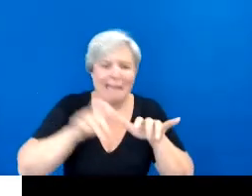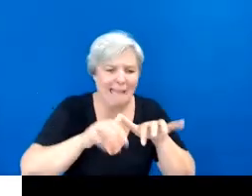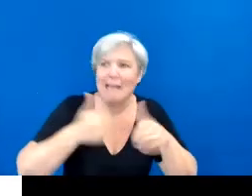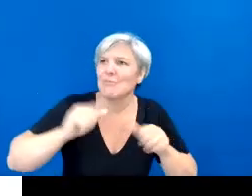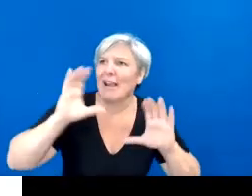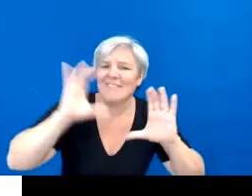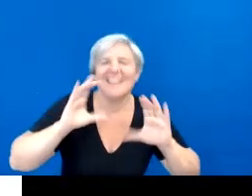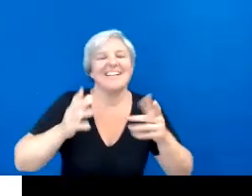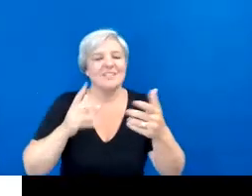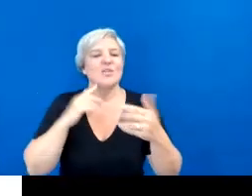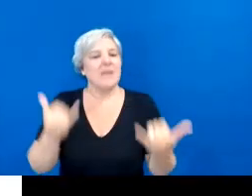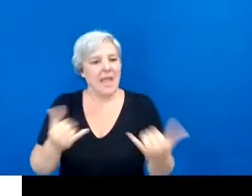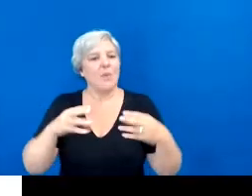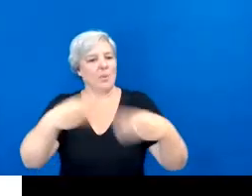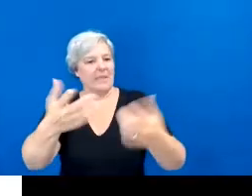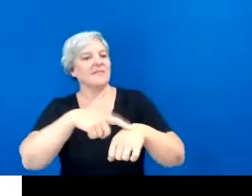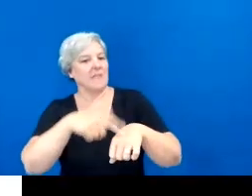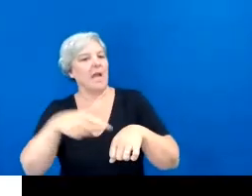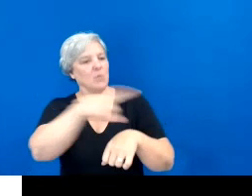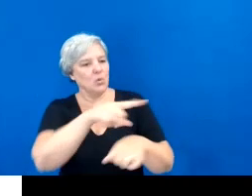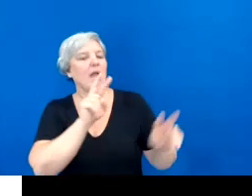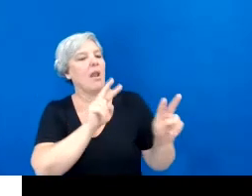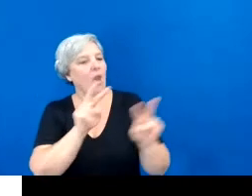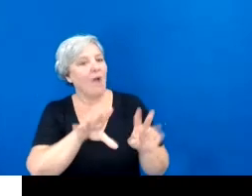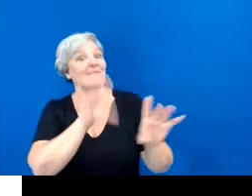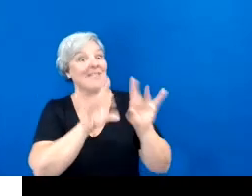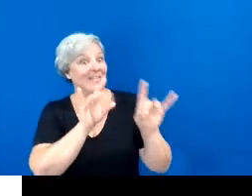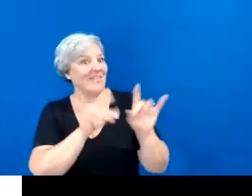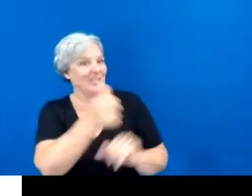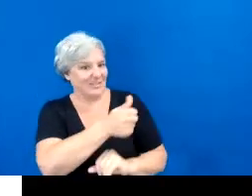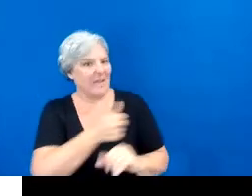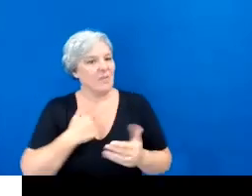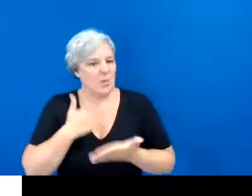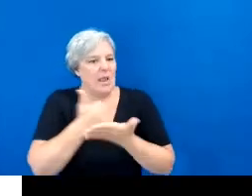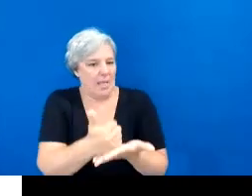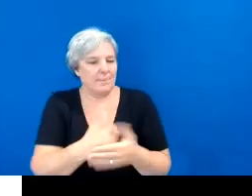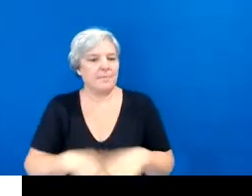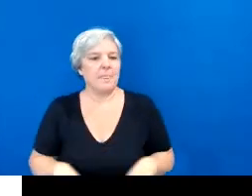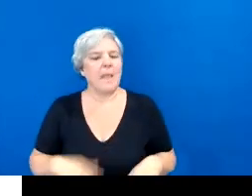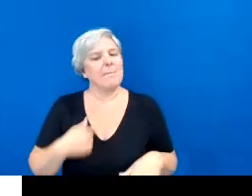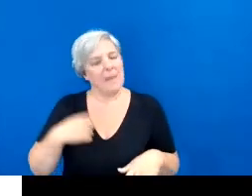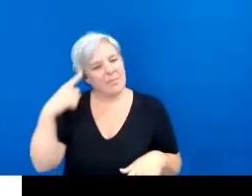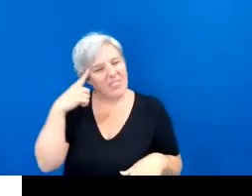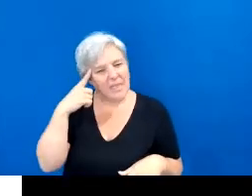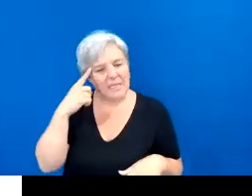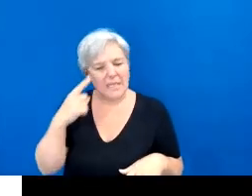has a robust collection that's built up yet. But I believe that if it exists,